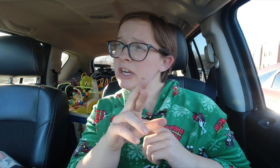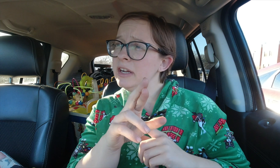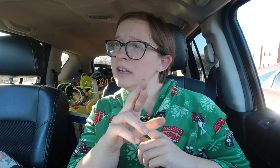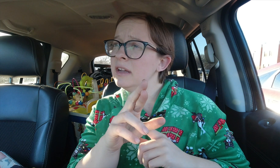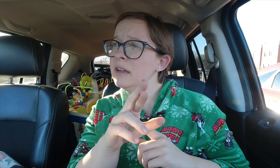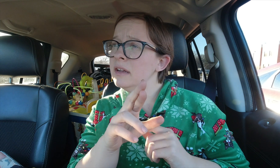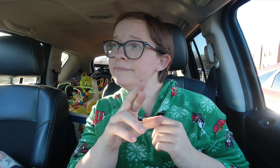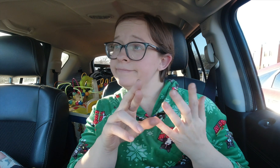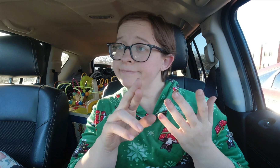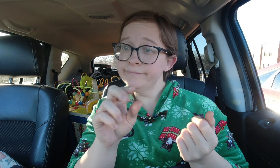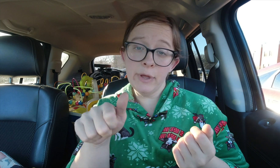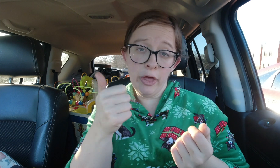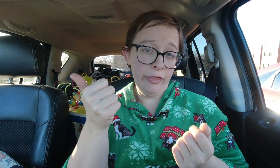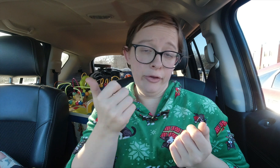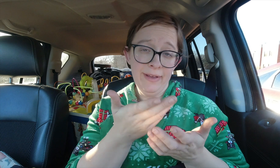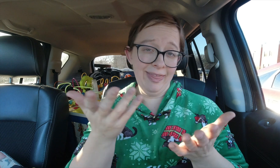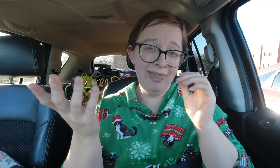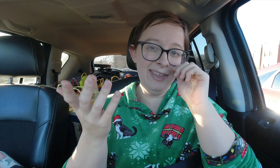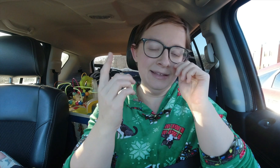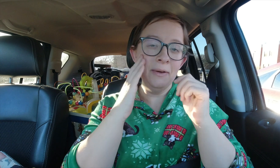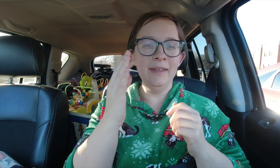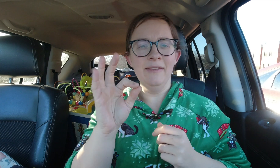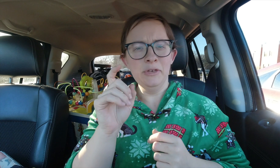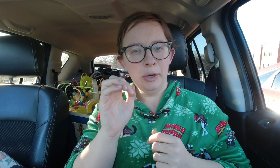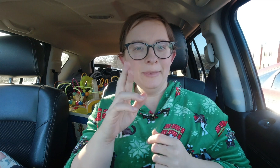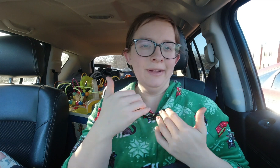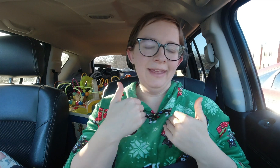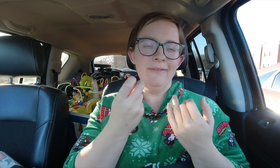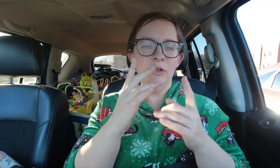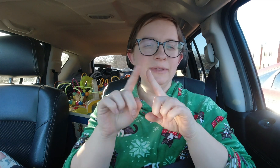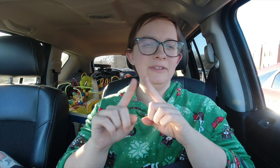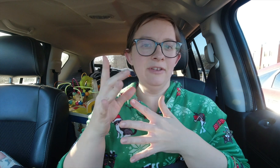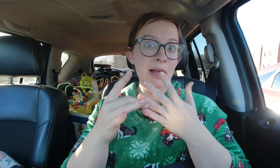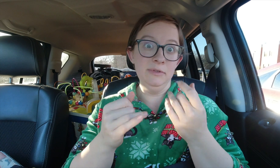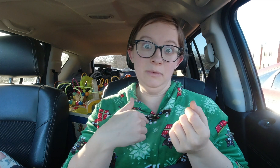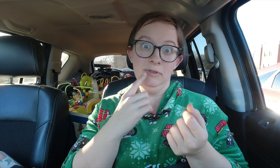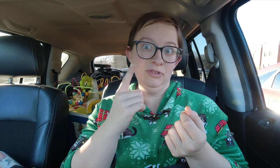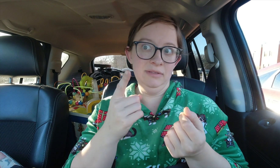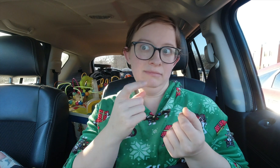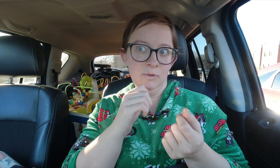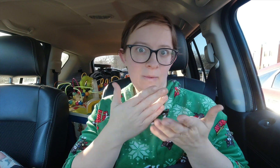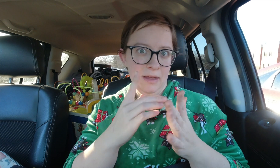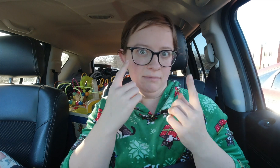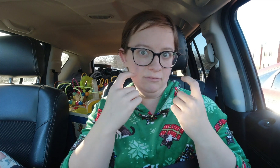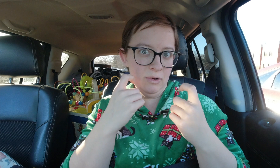or it doesn't say.. just other things. I think there's like the Ferber method and a few other options